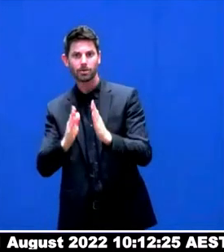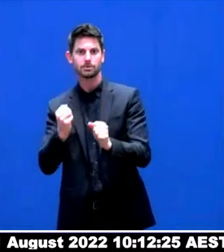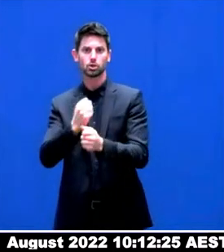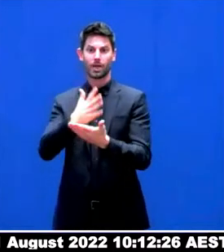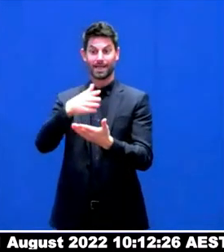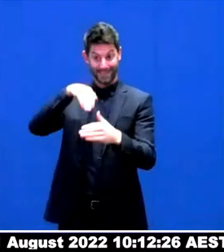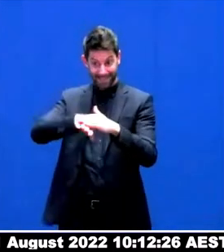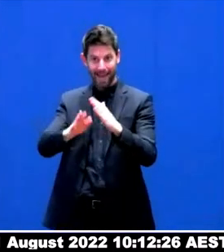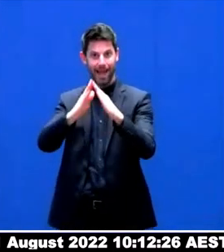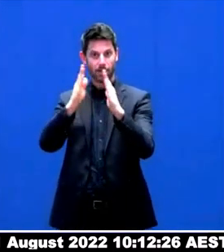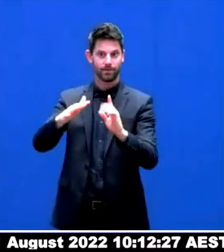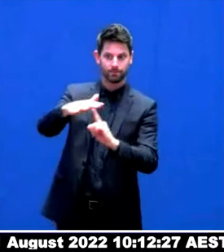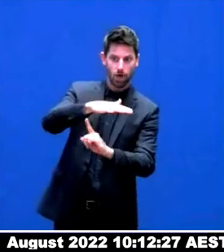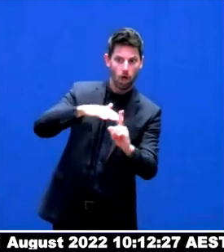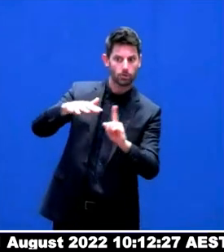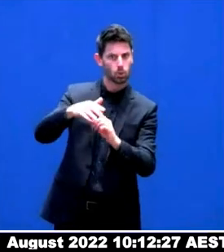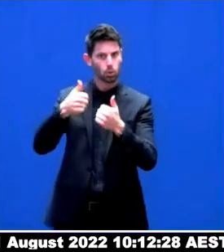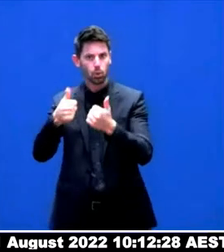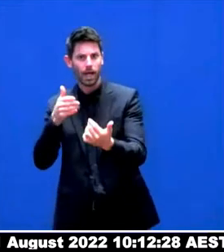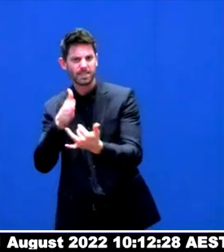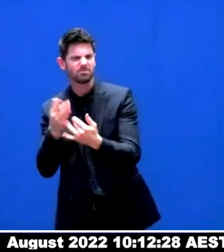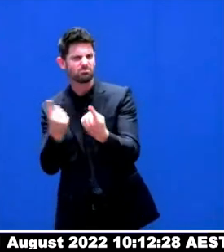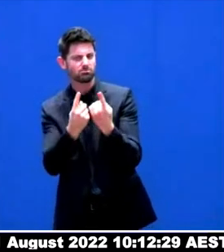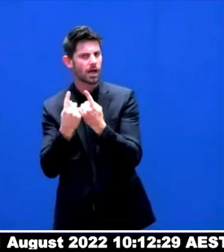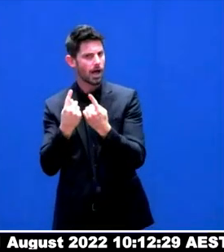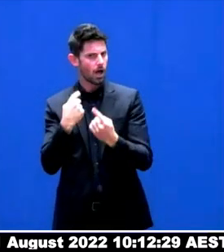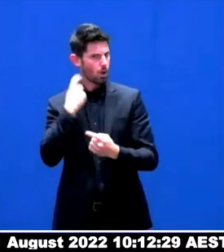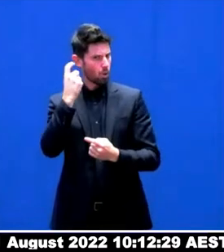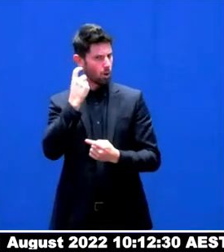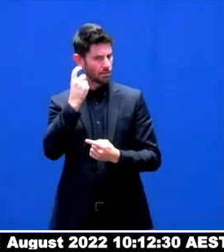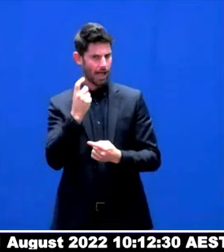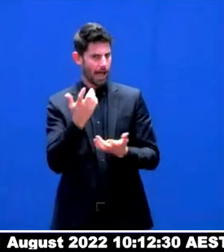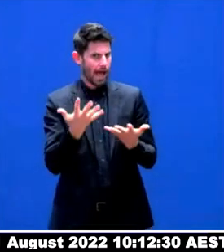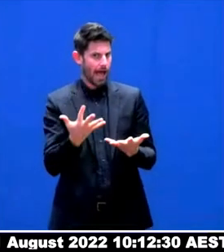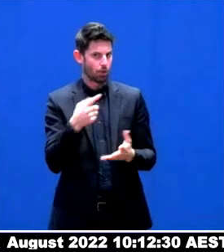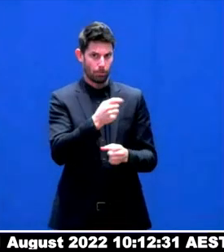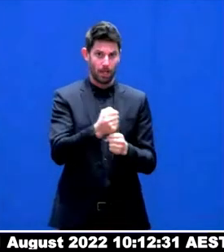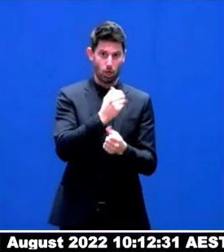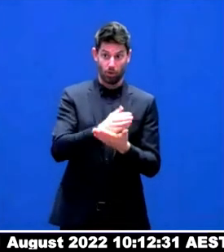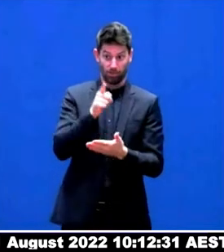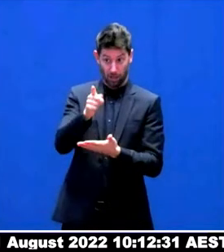sorry if my question wasn't clear but just how do you actually engage with that right in the development of policy?